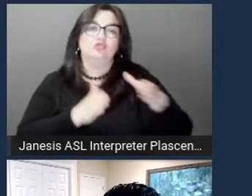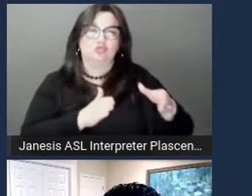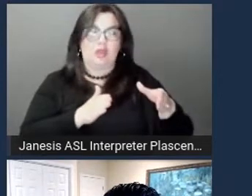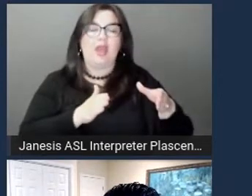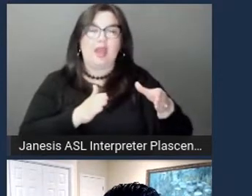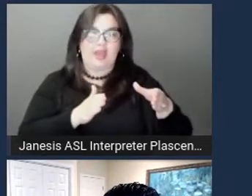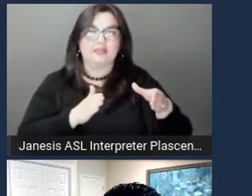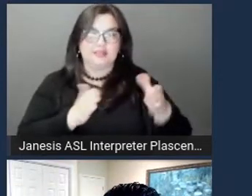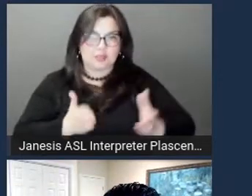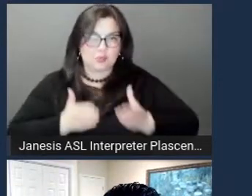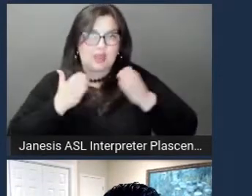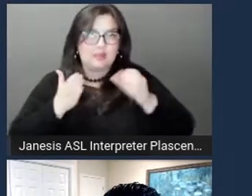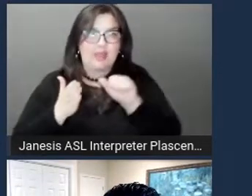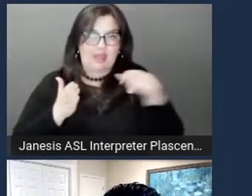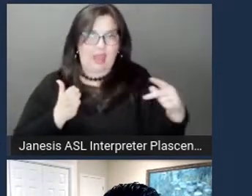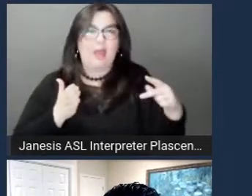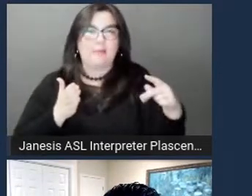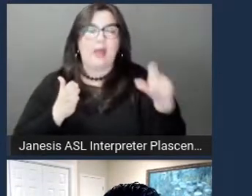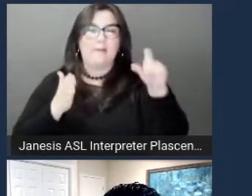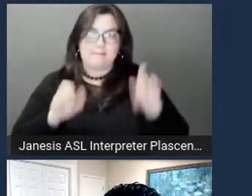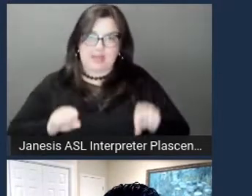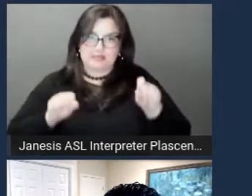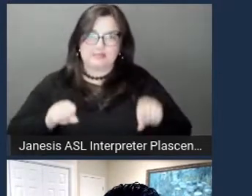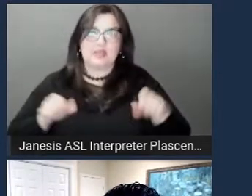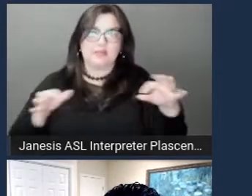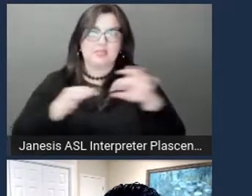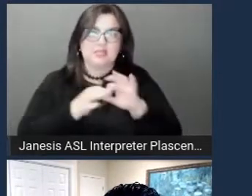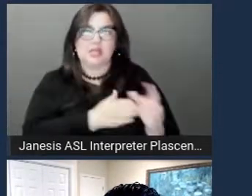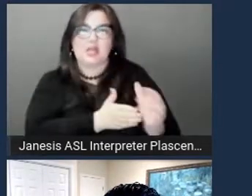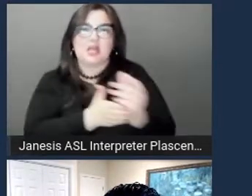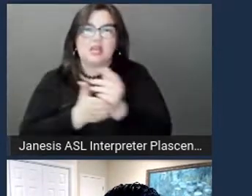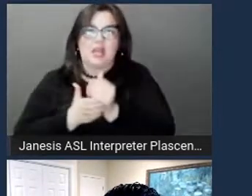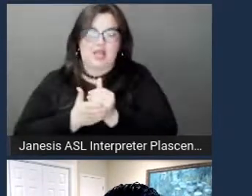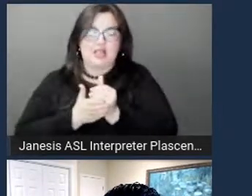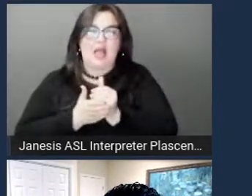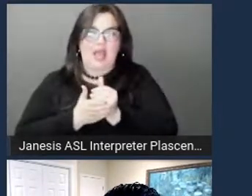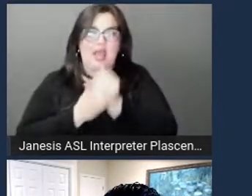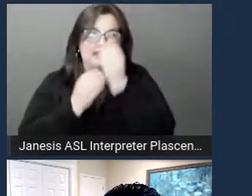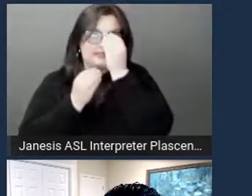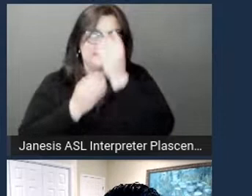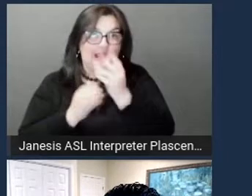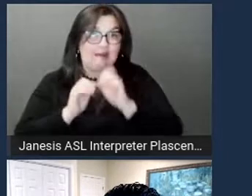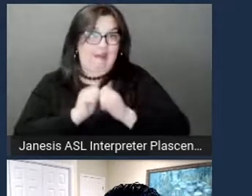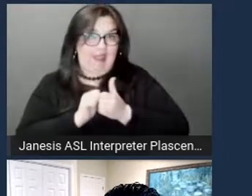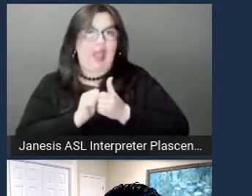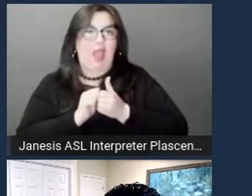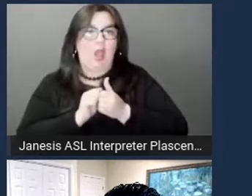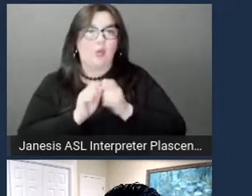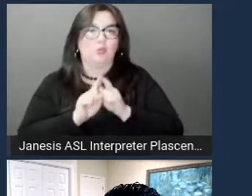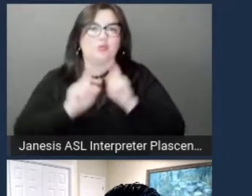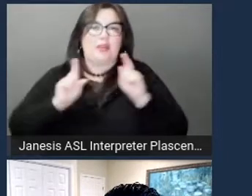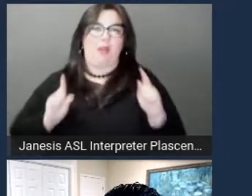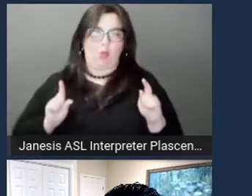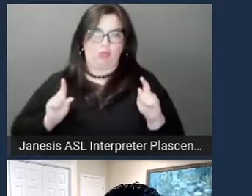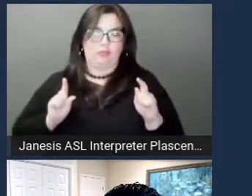client must be able to collect data remotely from the servers. There are two ways you can provide data